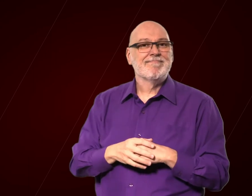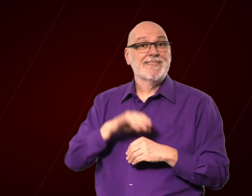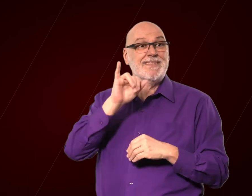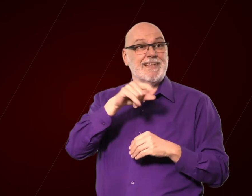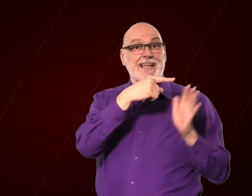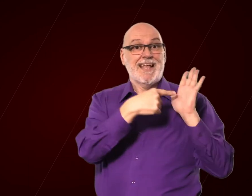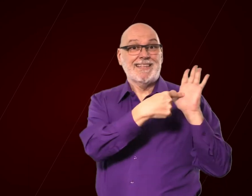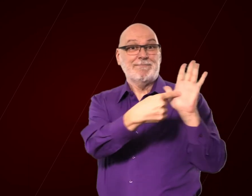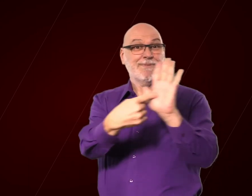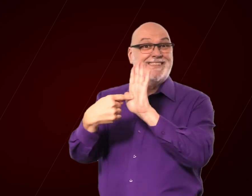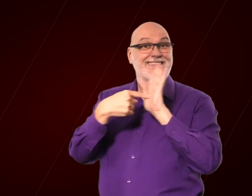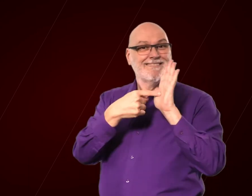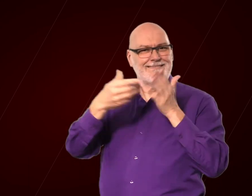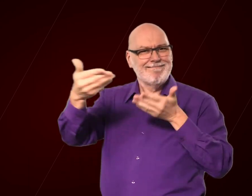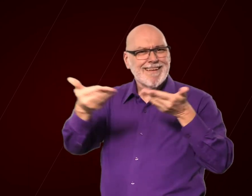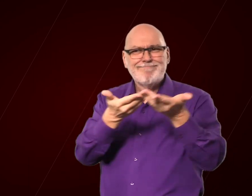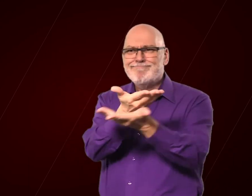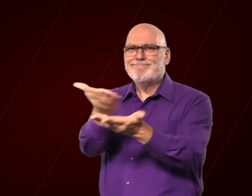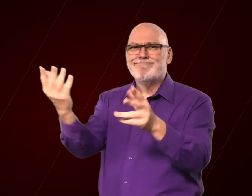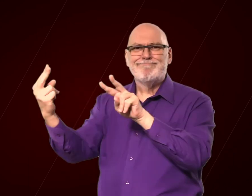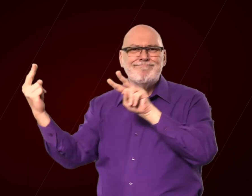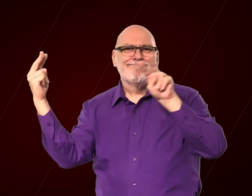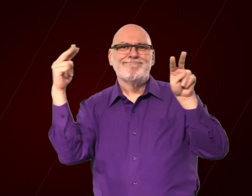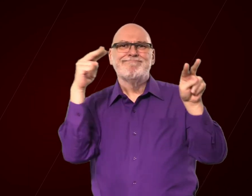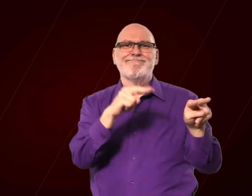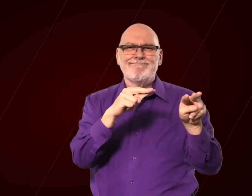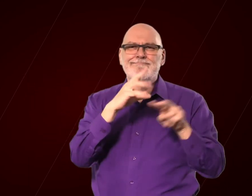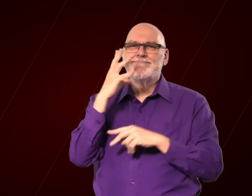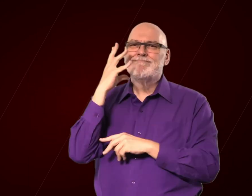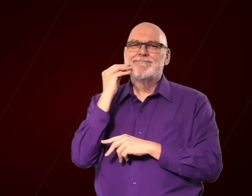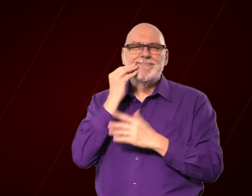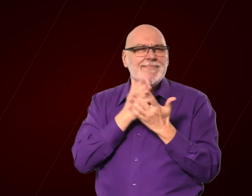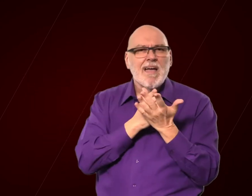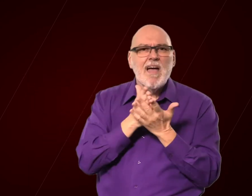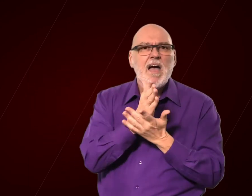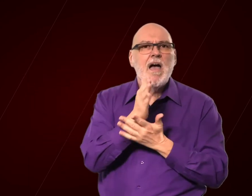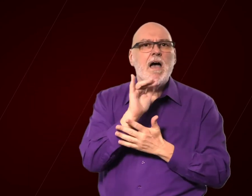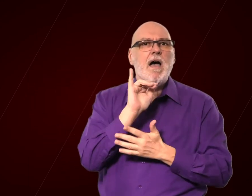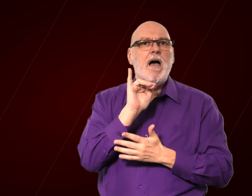The exhibition invites viewers into these experiences through